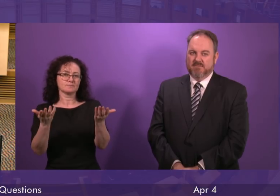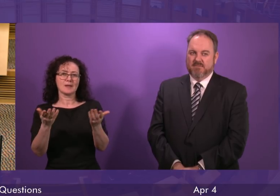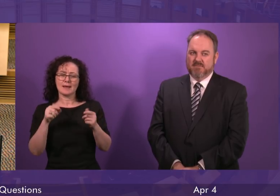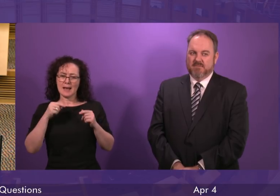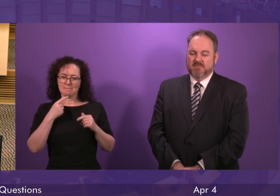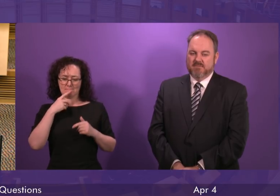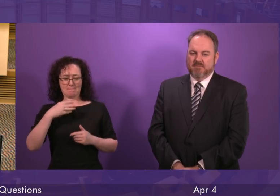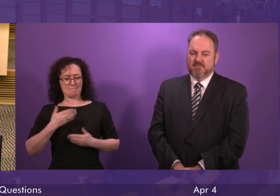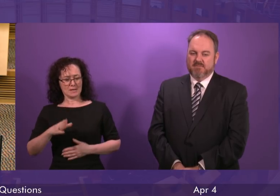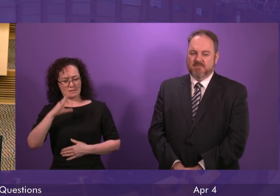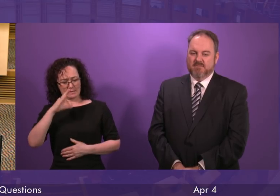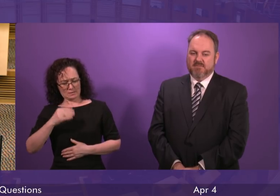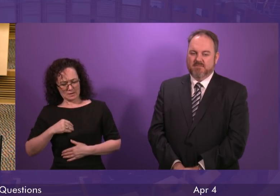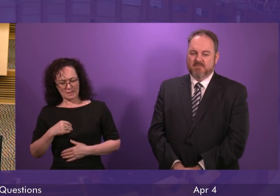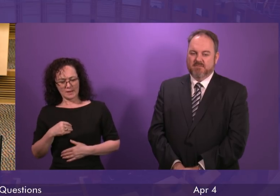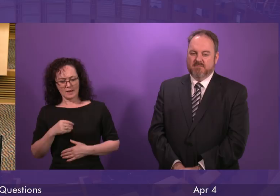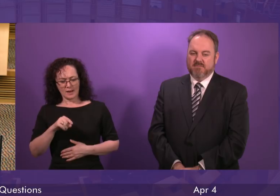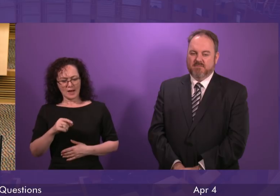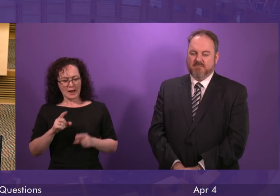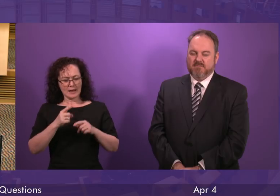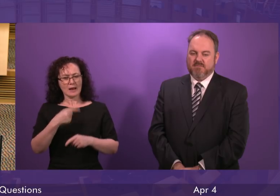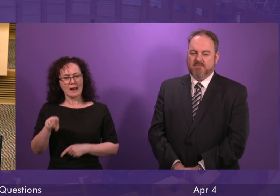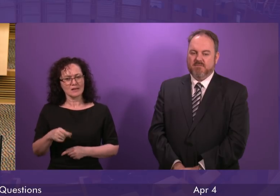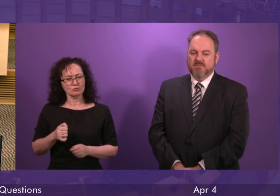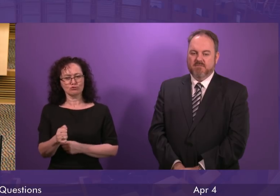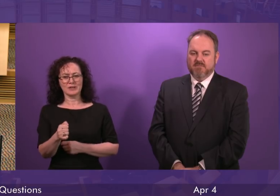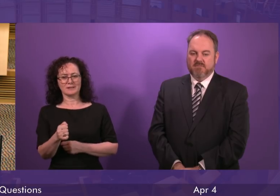that today’s cancellations were a consequence of a train failing early this morning, but